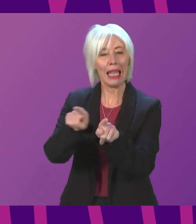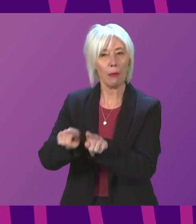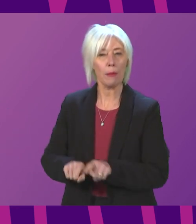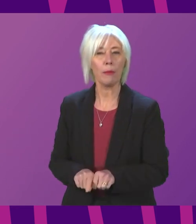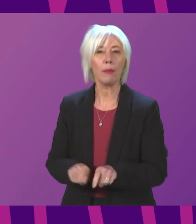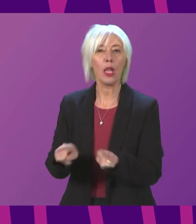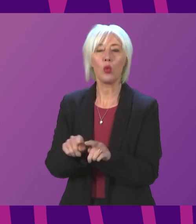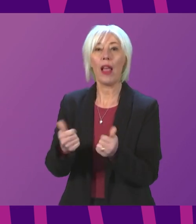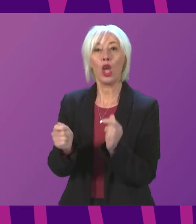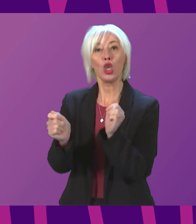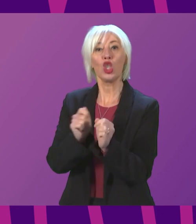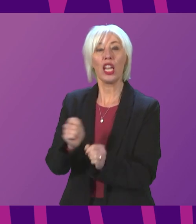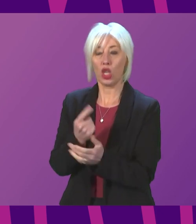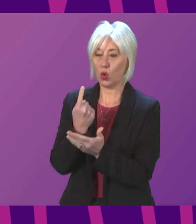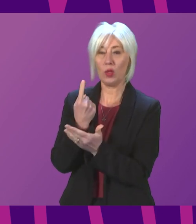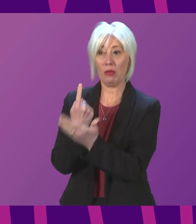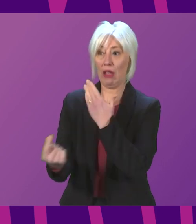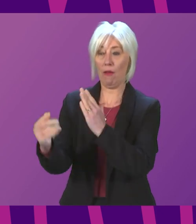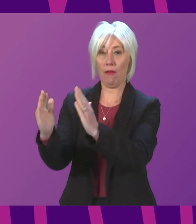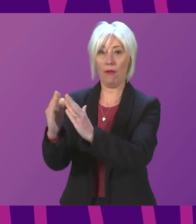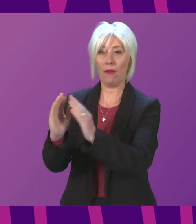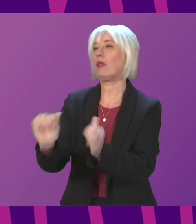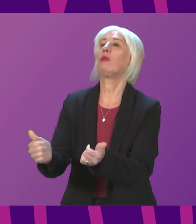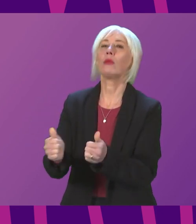I also welcome the changes to self-isolation, which the Scottish Conservatives have been